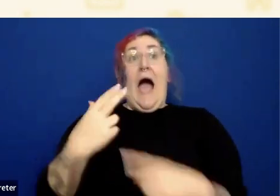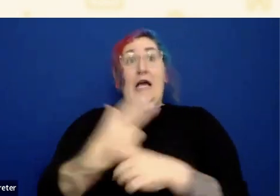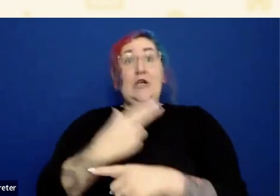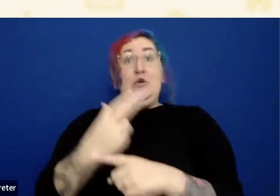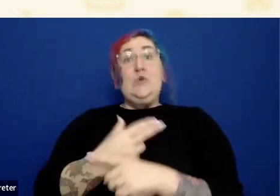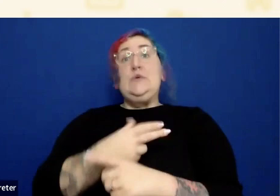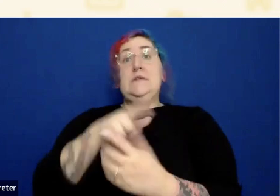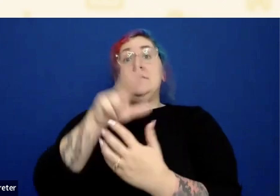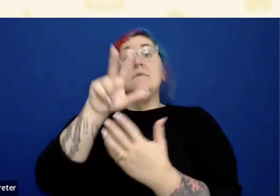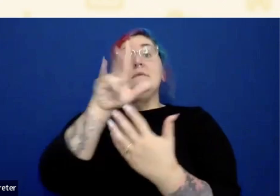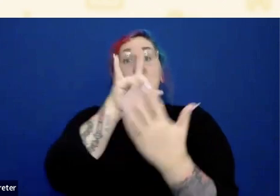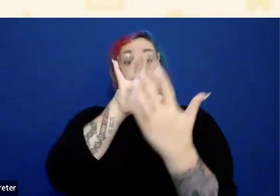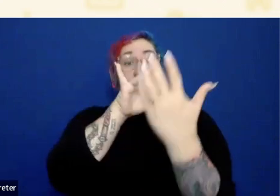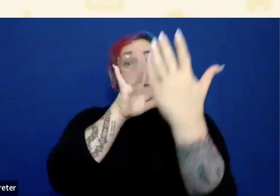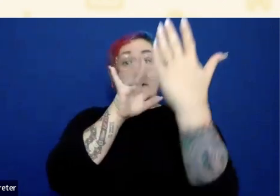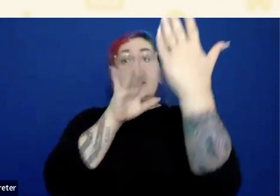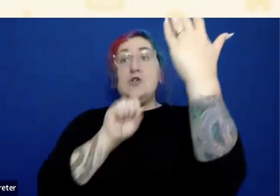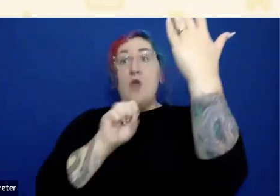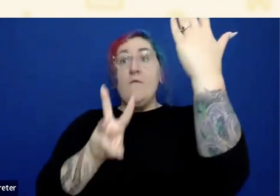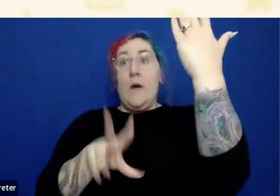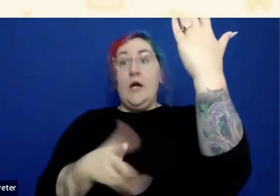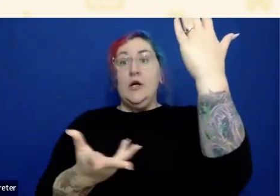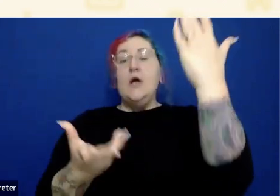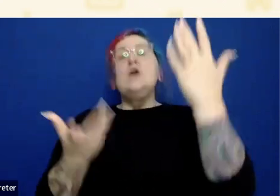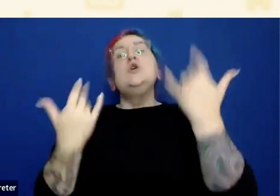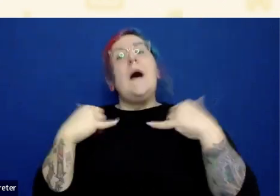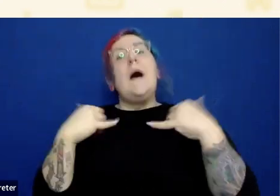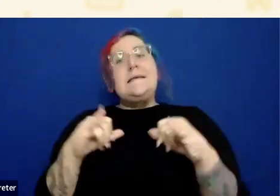I still encounter the same frustrations